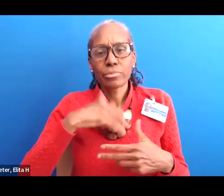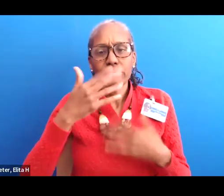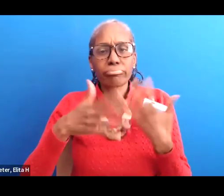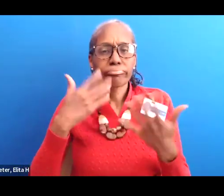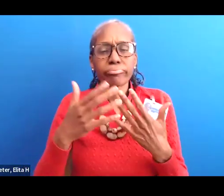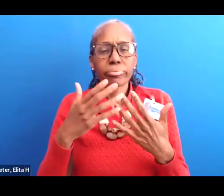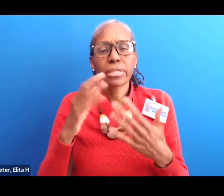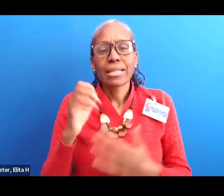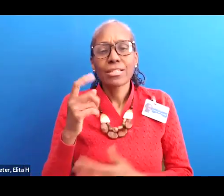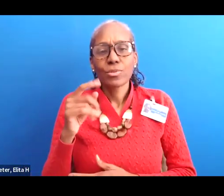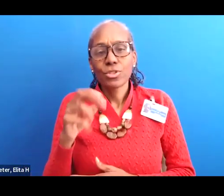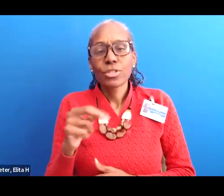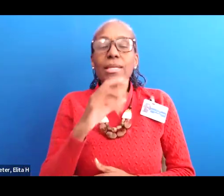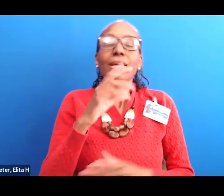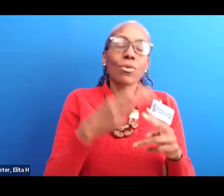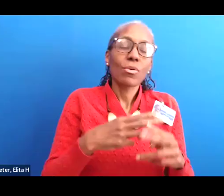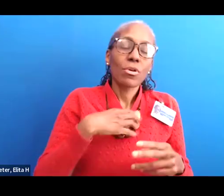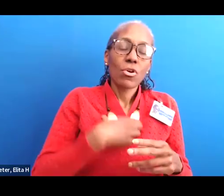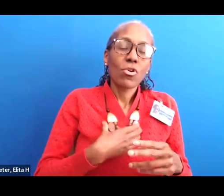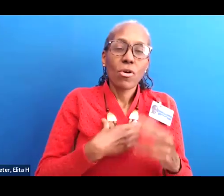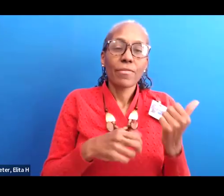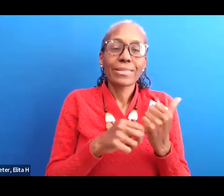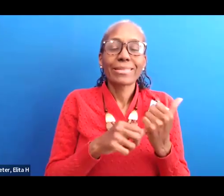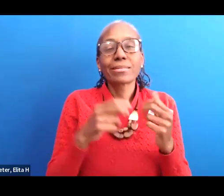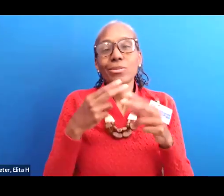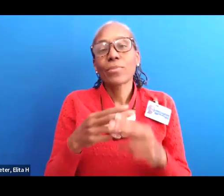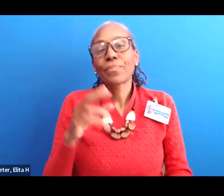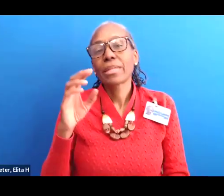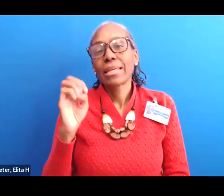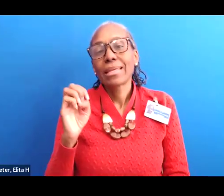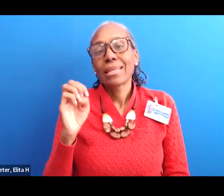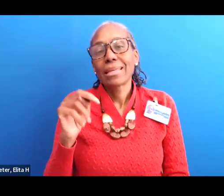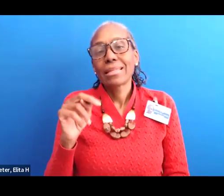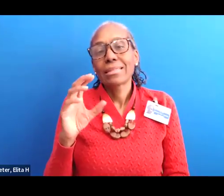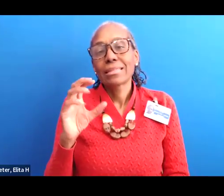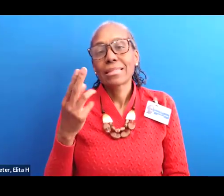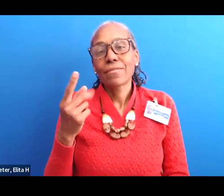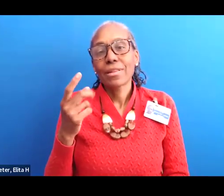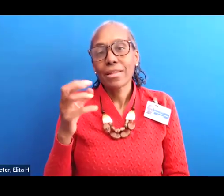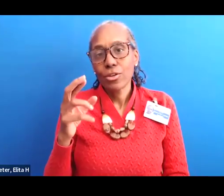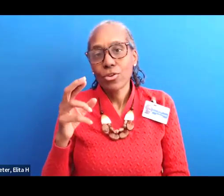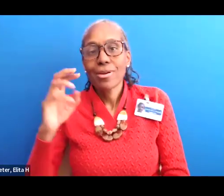They know about the cough assist. That's an insufflator, exsufflator. Some people don't like to do suctioning.